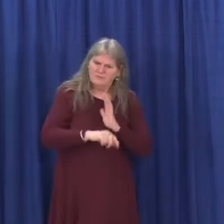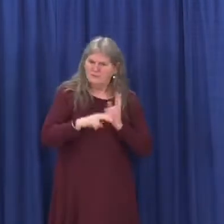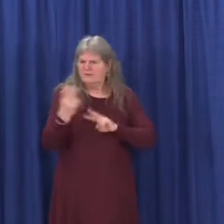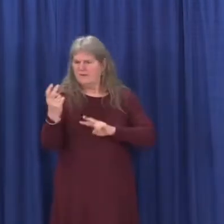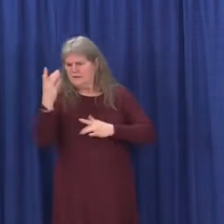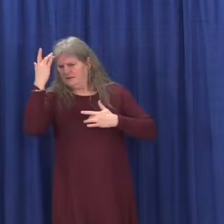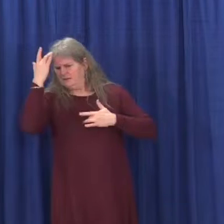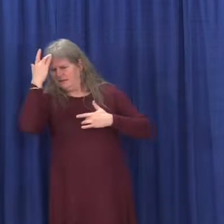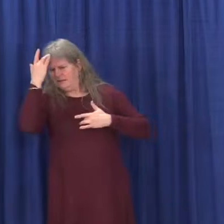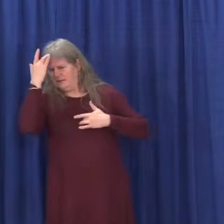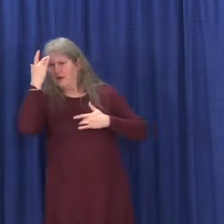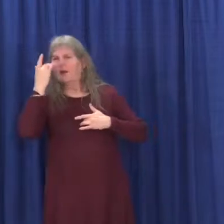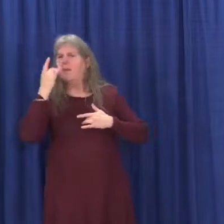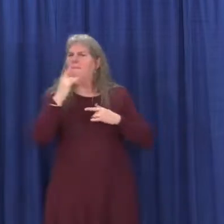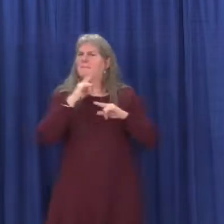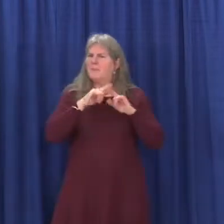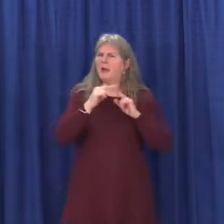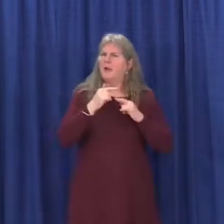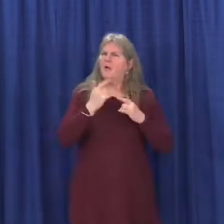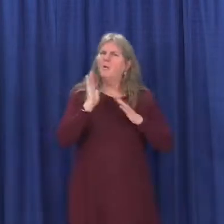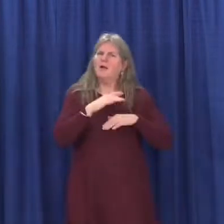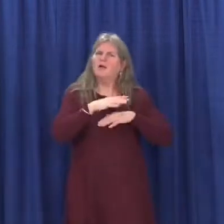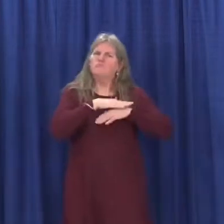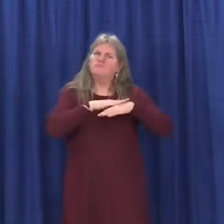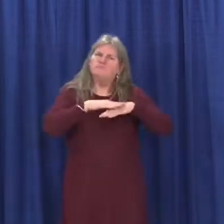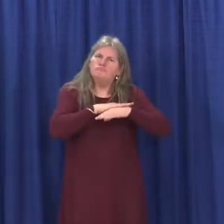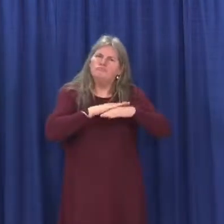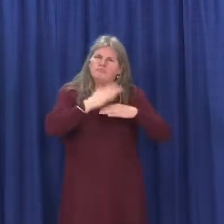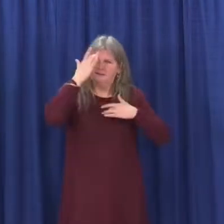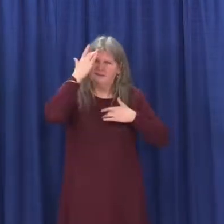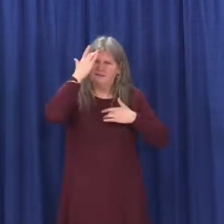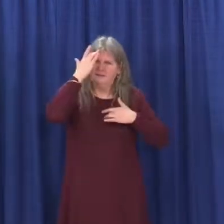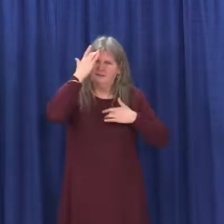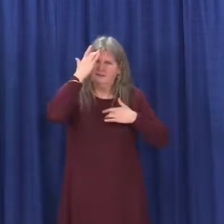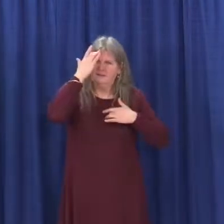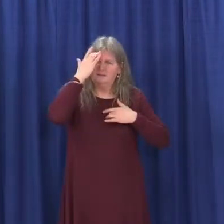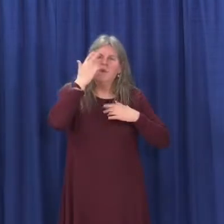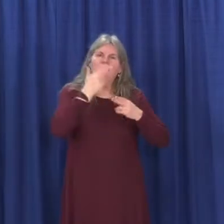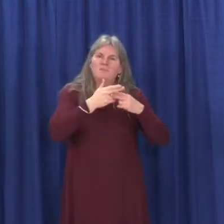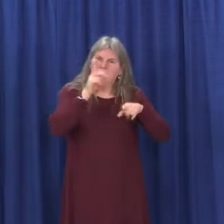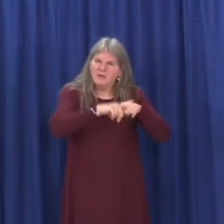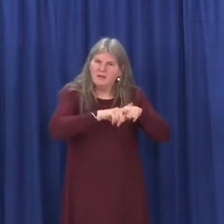be less severe overall. You'll have a shorter illness; you'll be off work